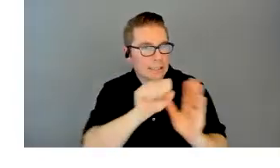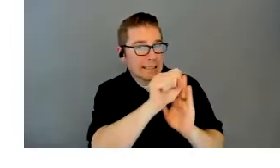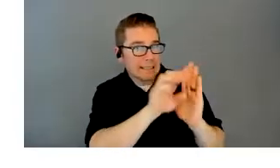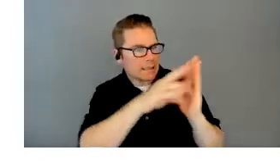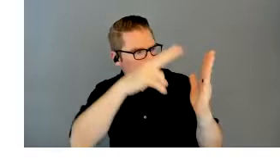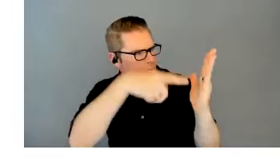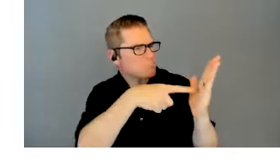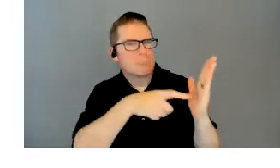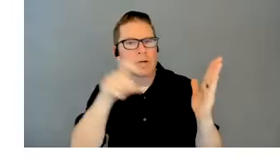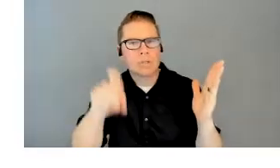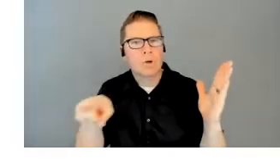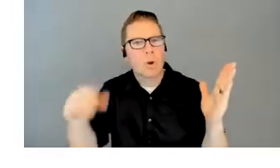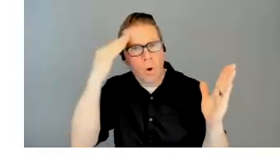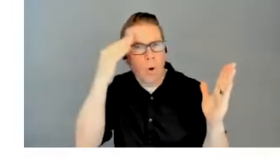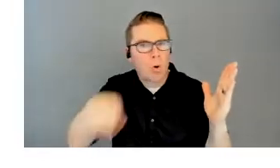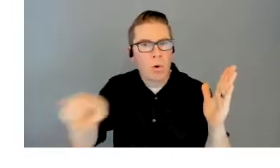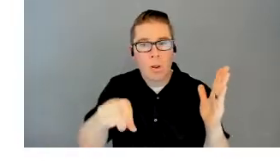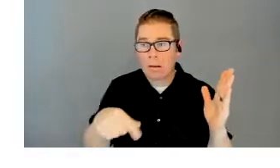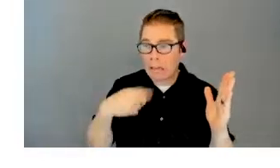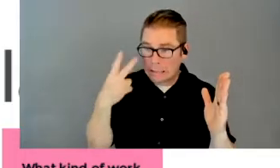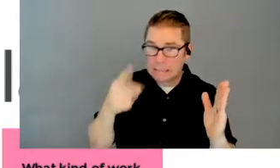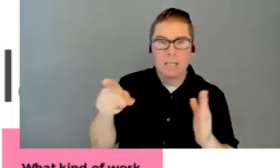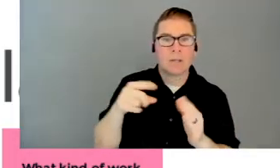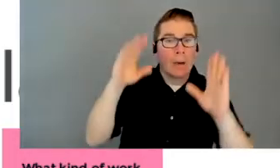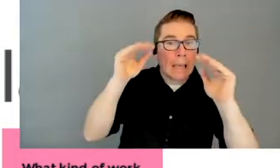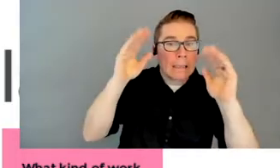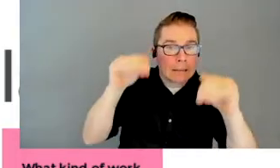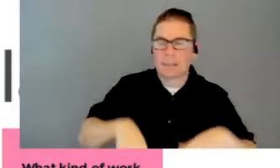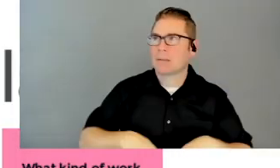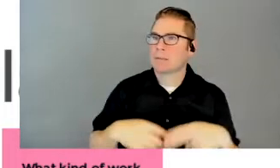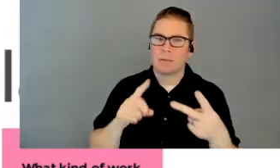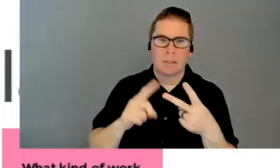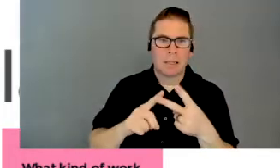I see expectations how to contact me, how to reach out with questions